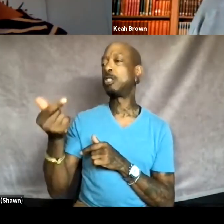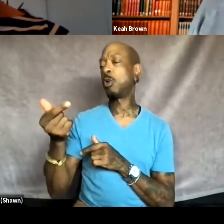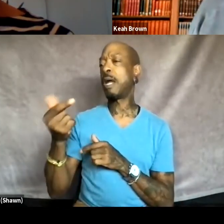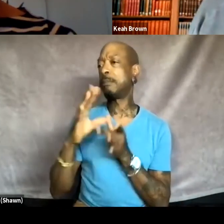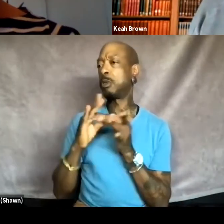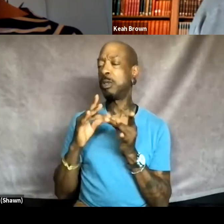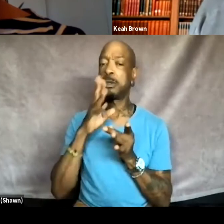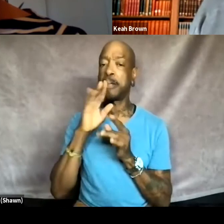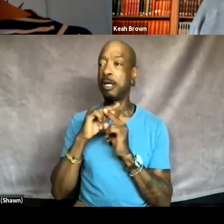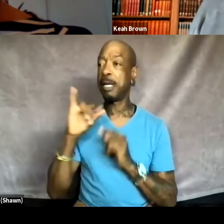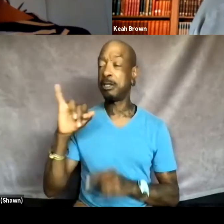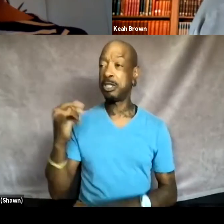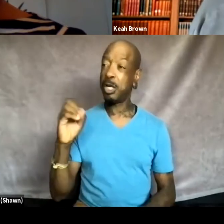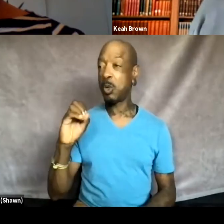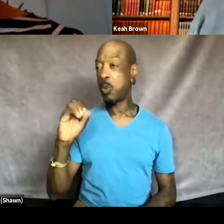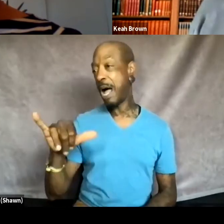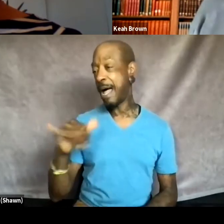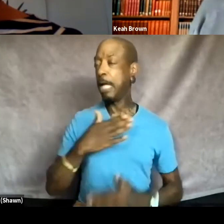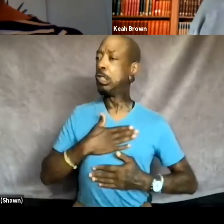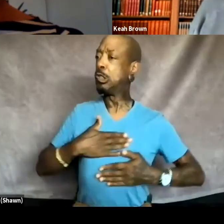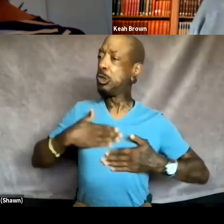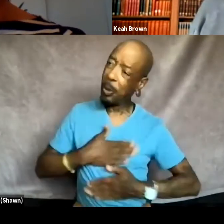Nicole Redding (she/her): what's something that's bringing you joy right now.